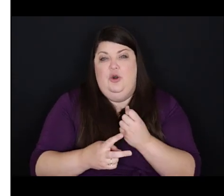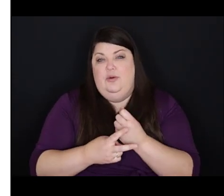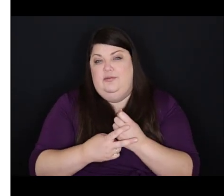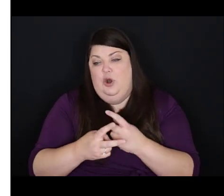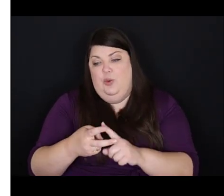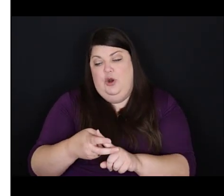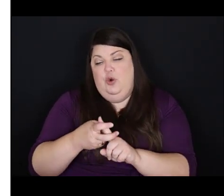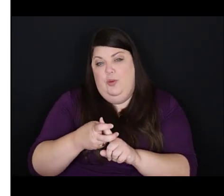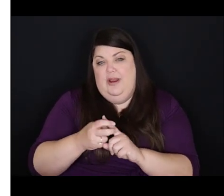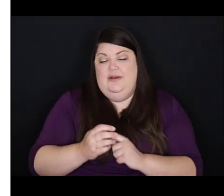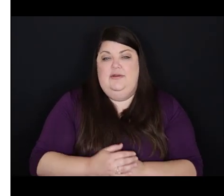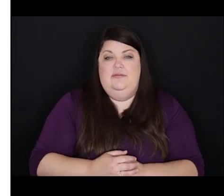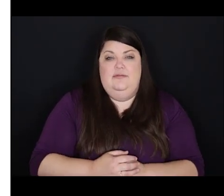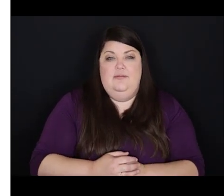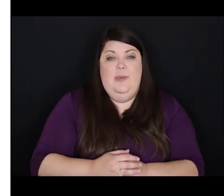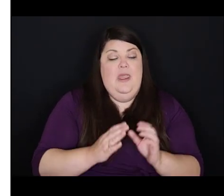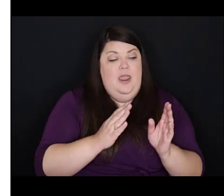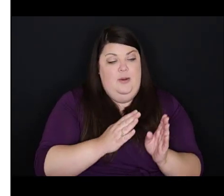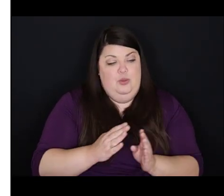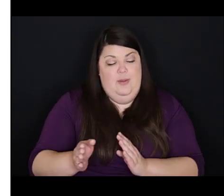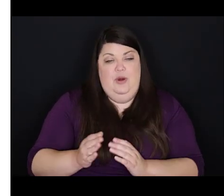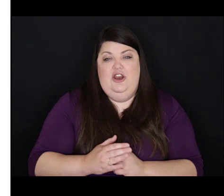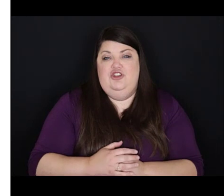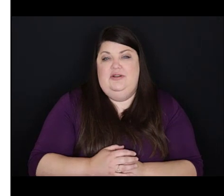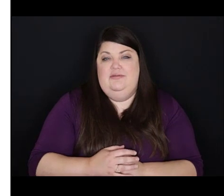and retention of qualified VR personnel